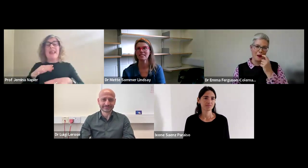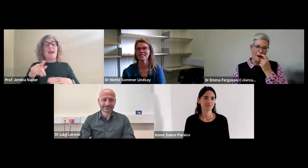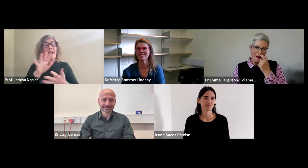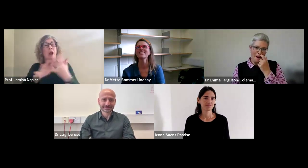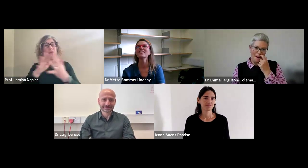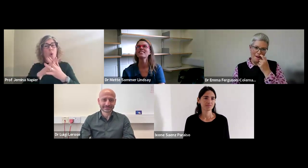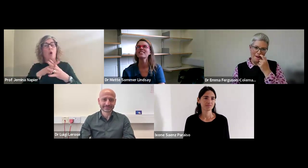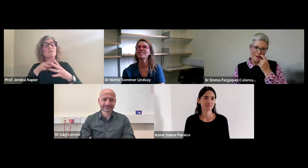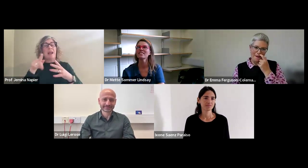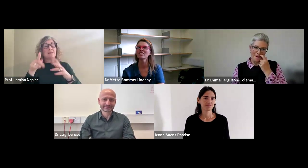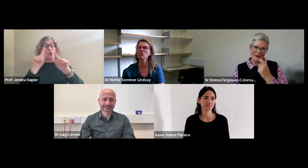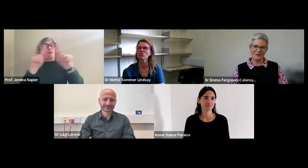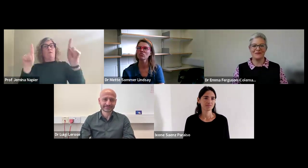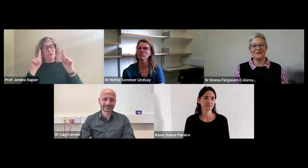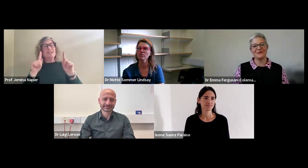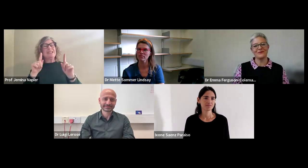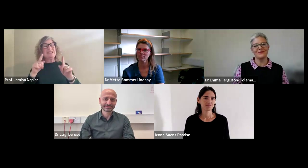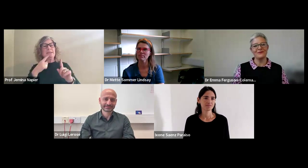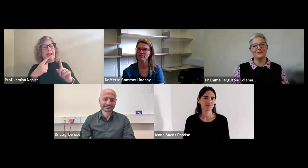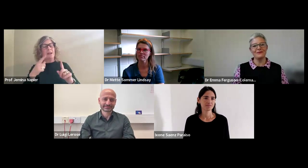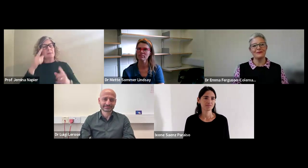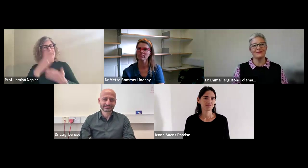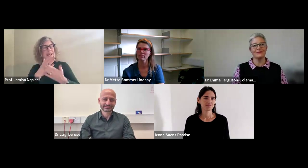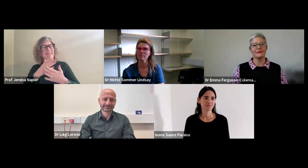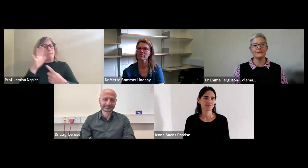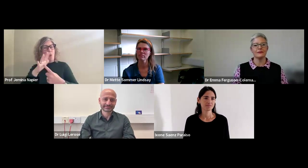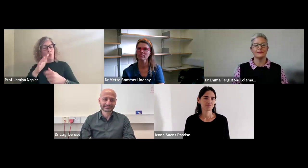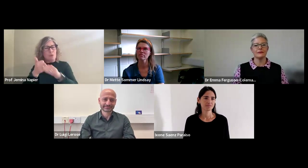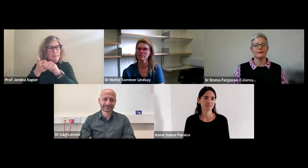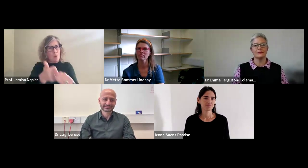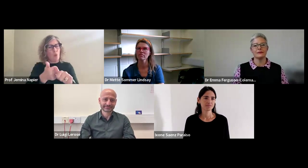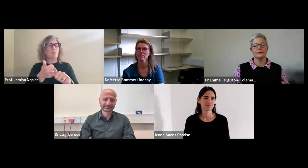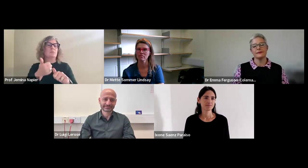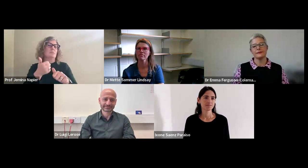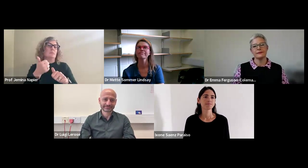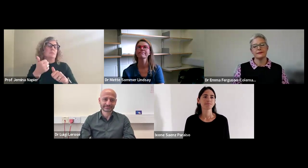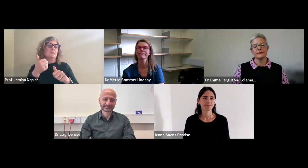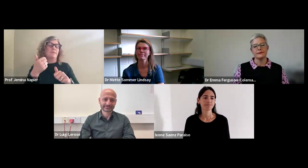so far - touch wood - that the university has been very supportive and they believe that it's